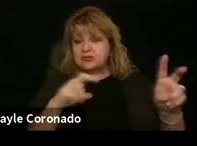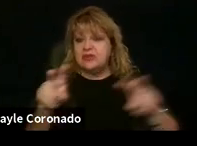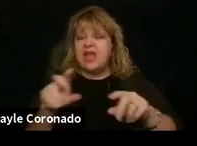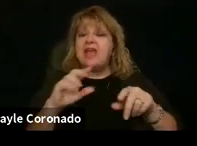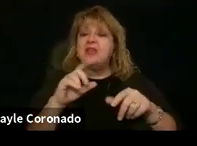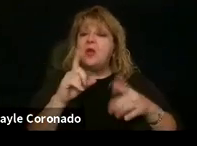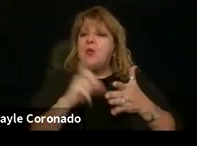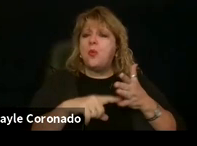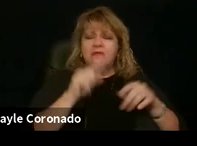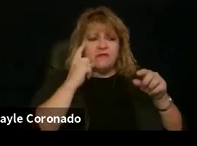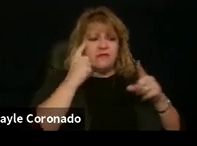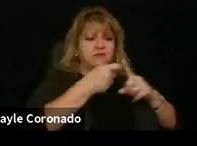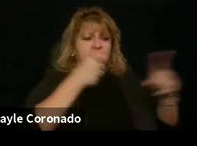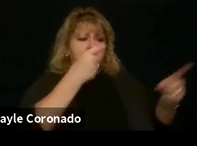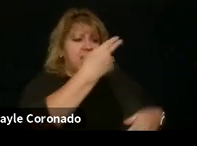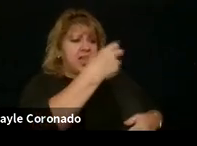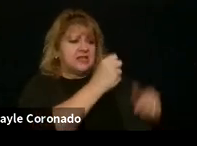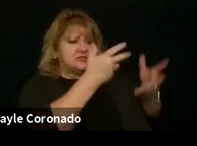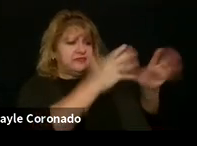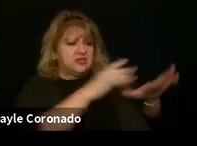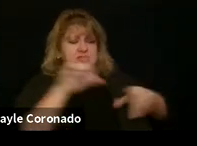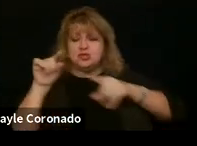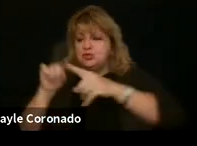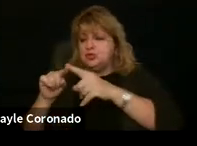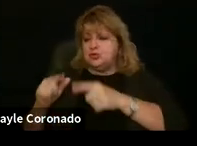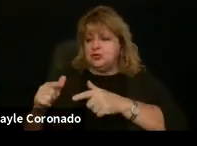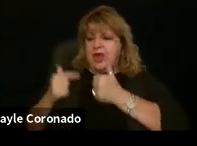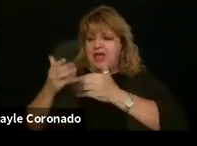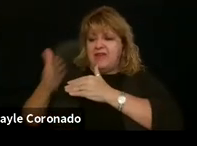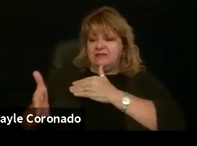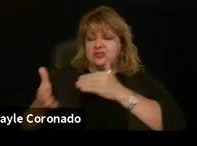needed to assist the child in getting to those.